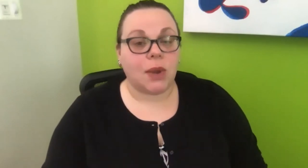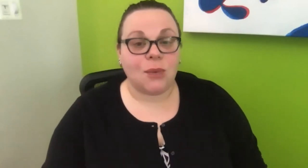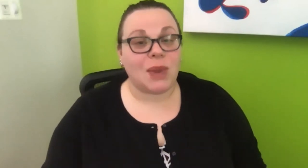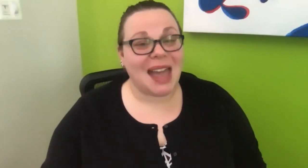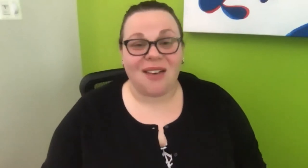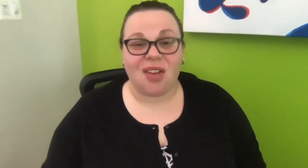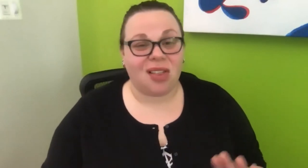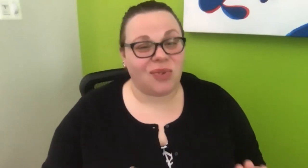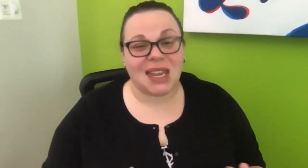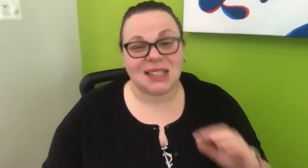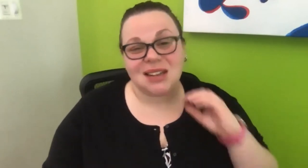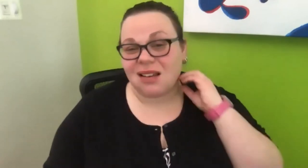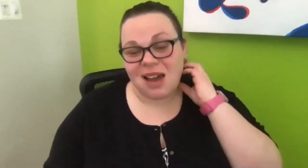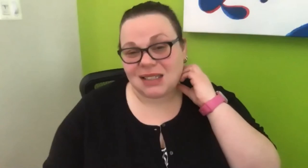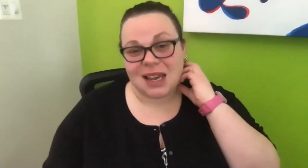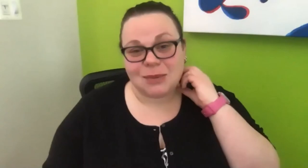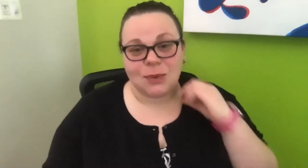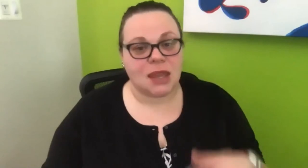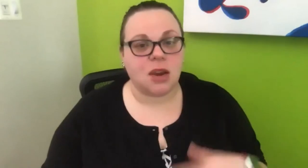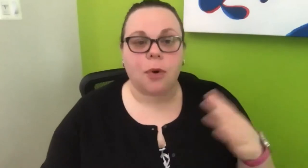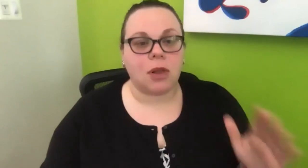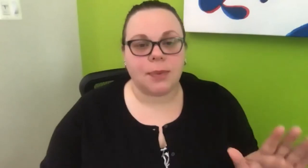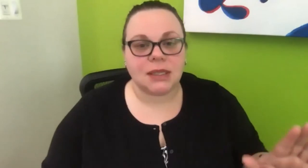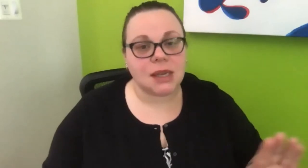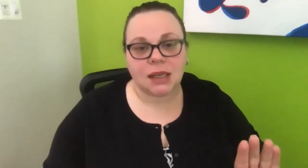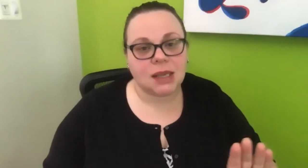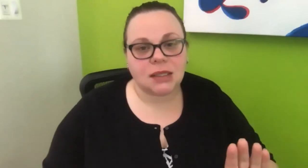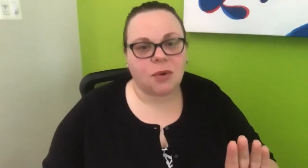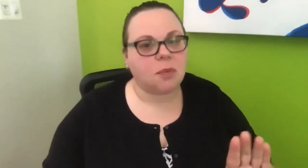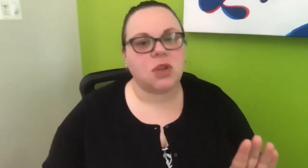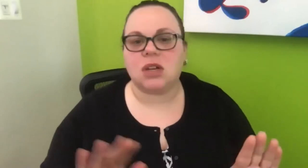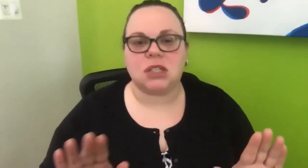We get stuck a lot of times with, “Your polling place is not accessible, but you can just vote absentee.”